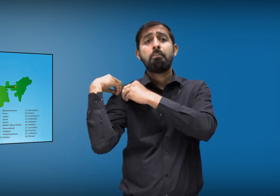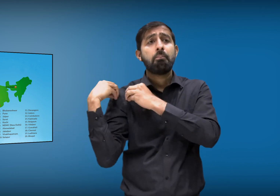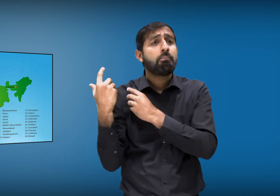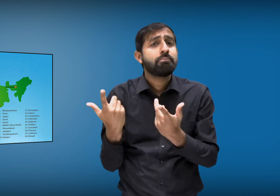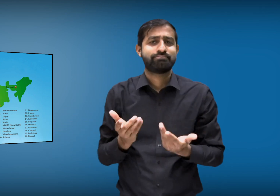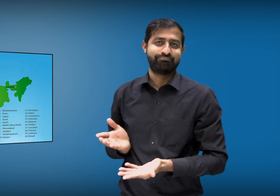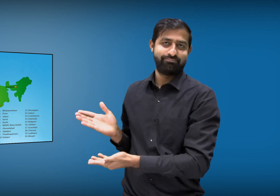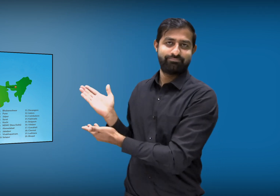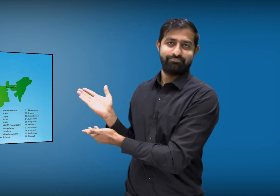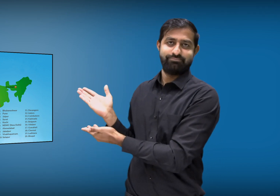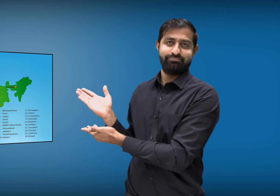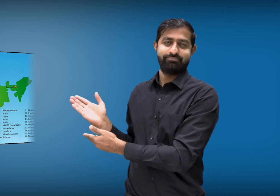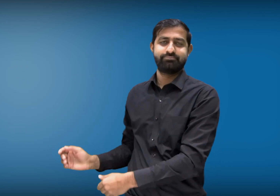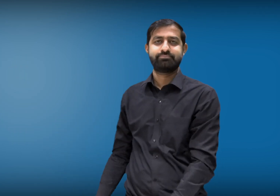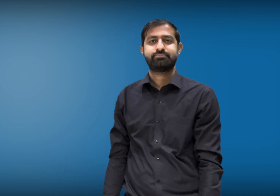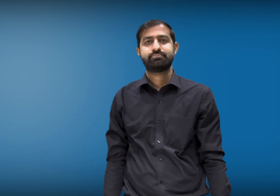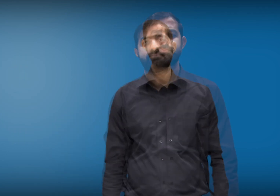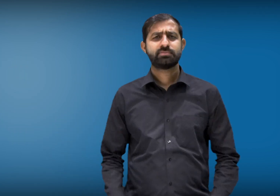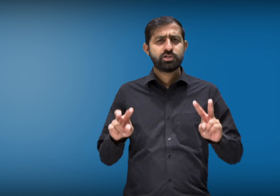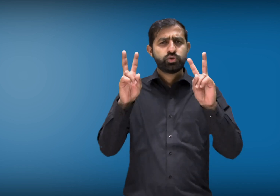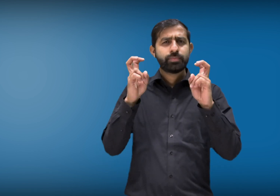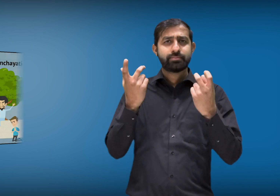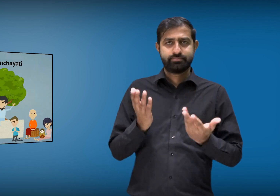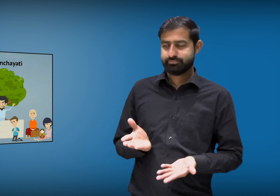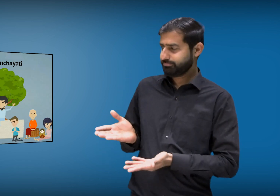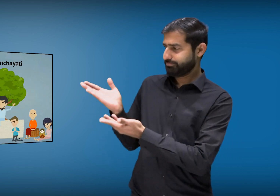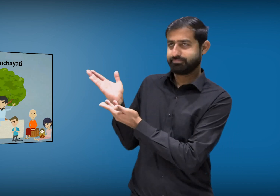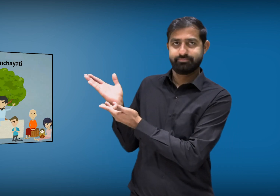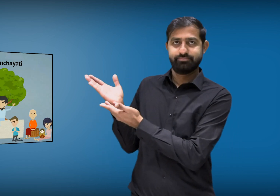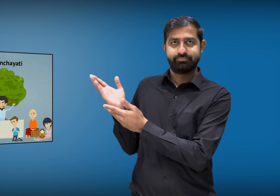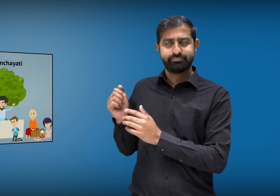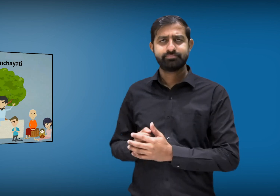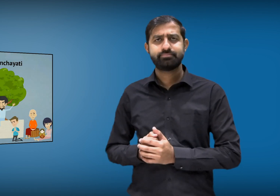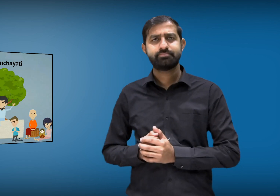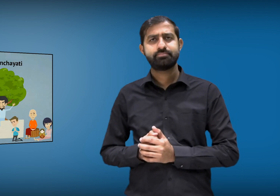smaller cities the Municipality takes charge.